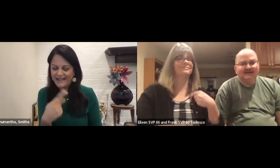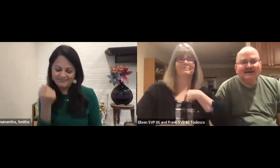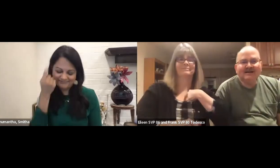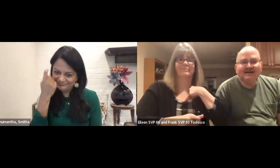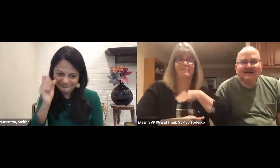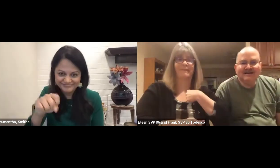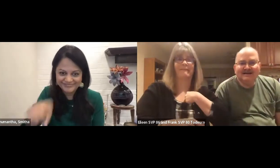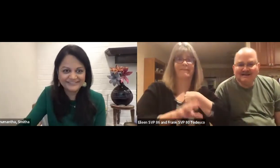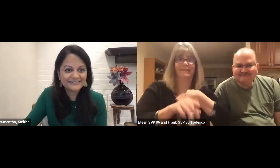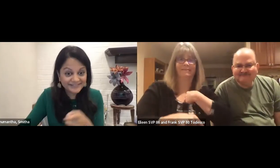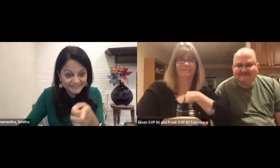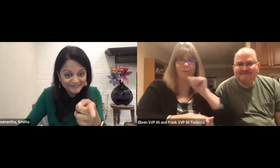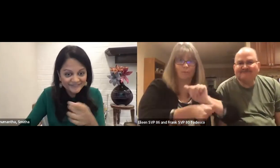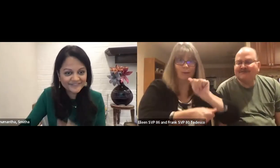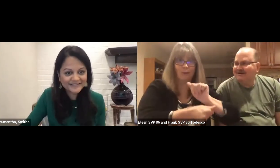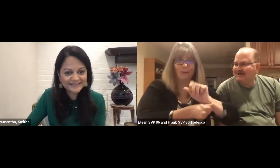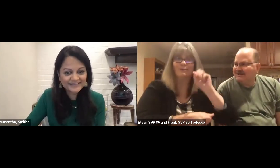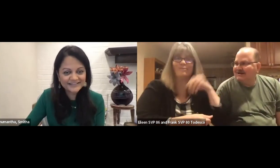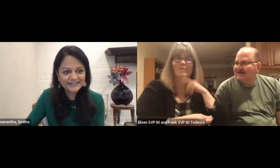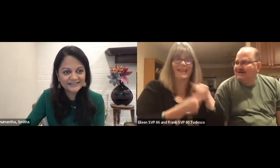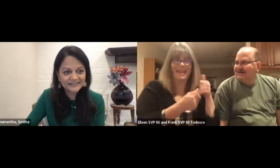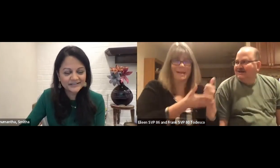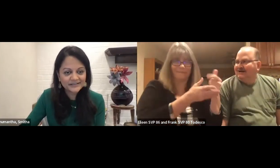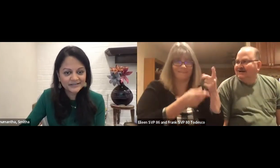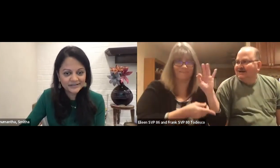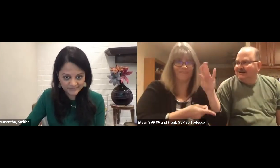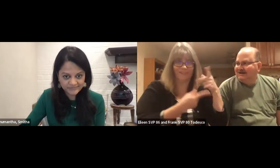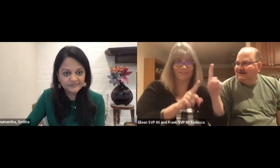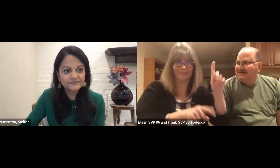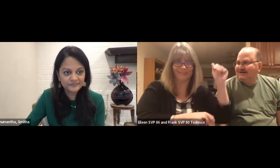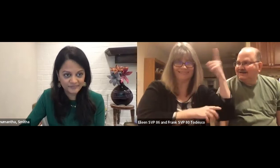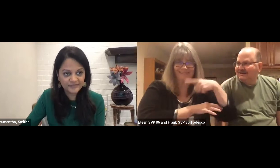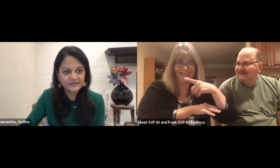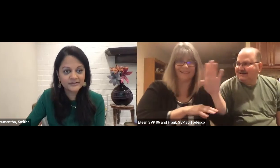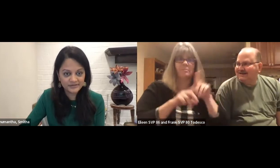and so I get to do stuff while she's napping. Yes. You've got to take care of that nap time.